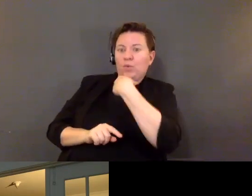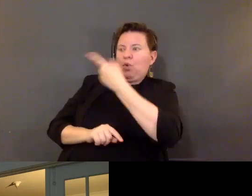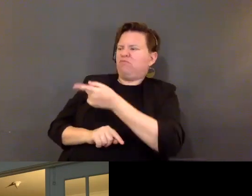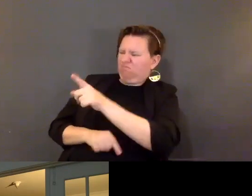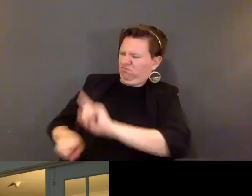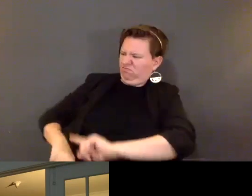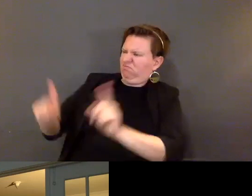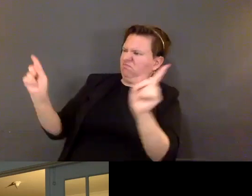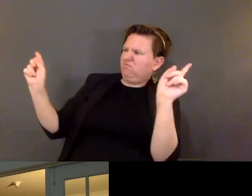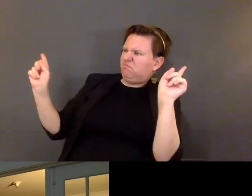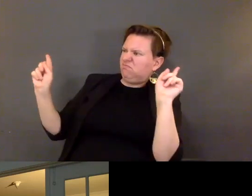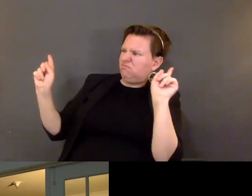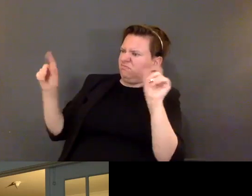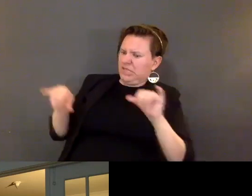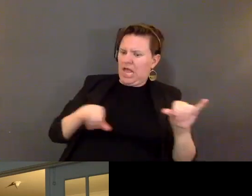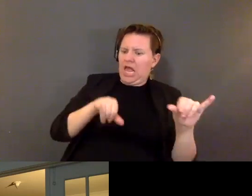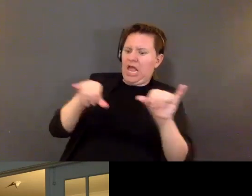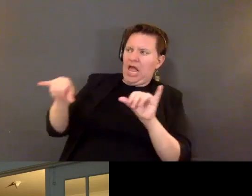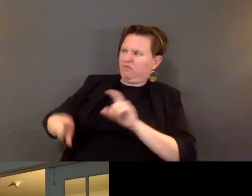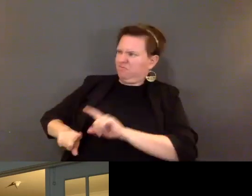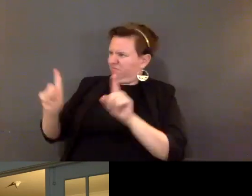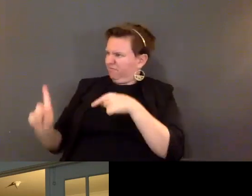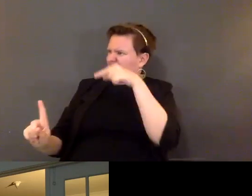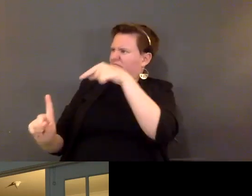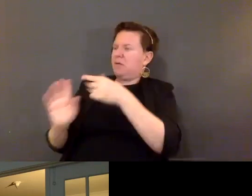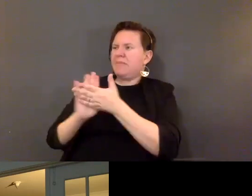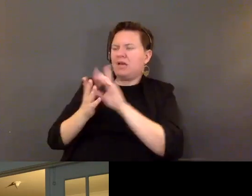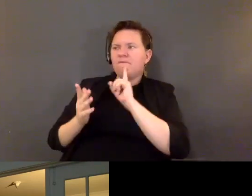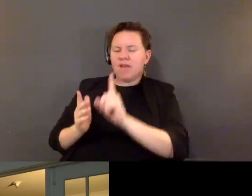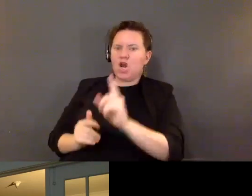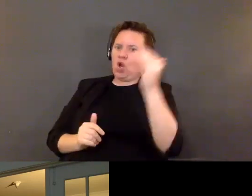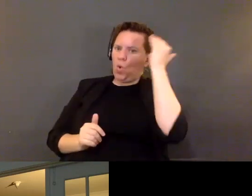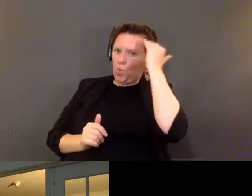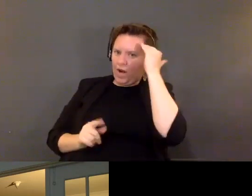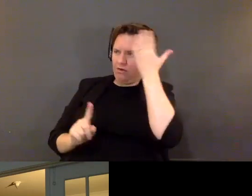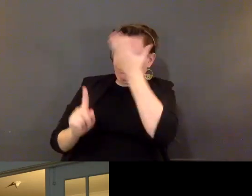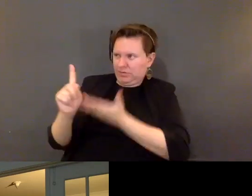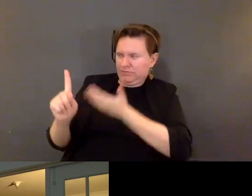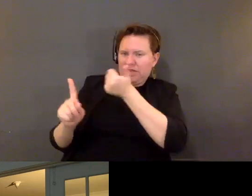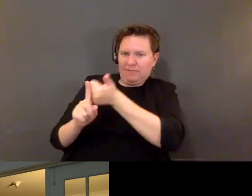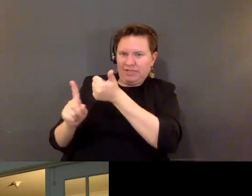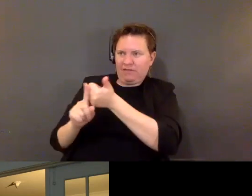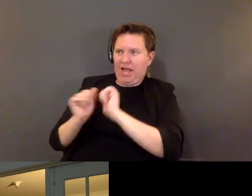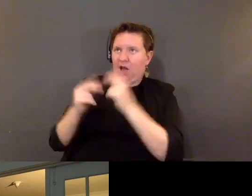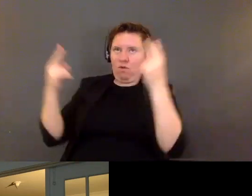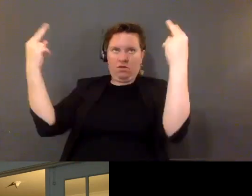um become extremely aware of themselves of how they're being looked at how they're living in